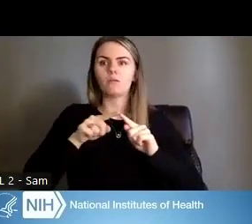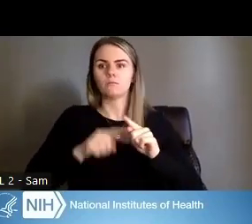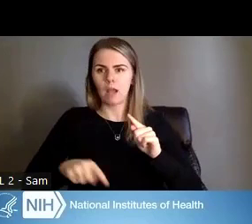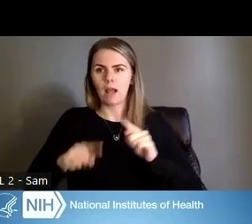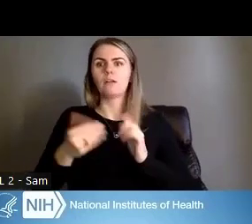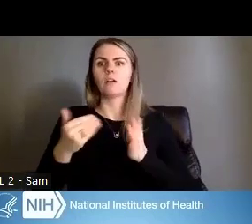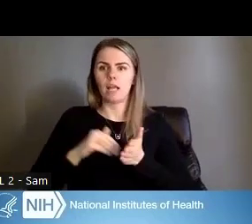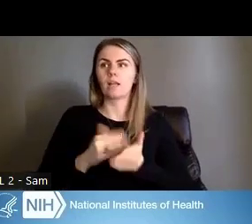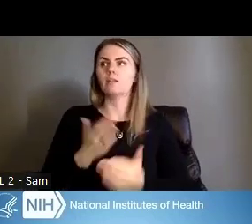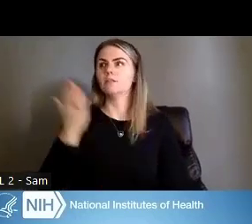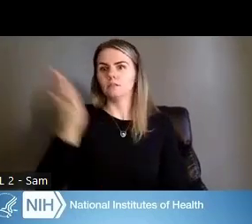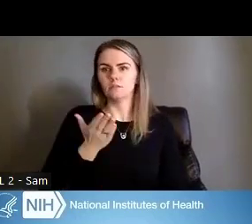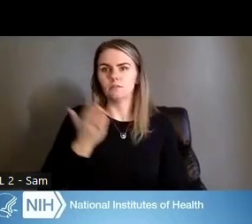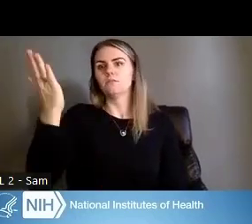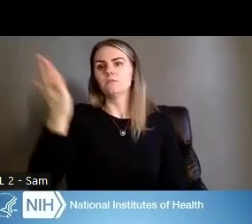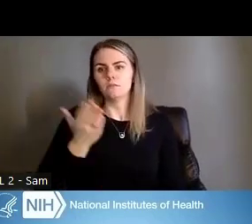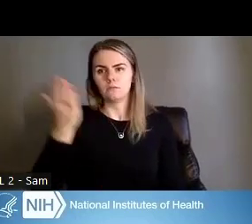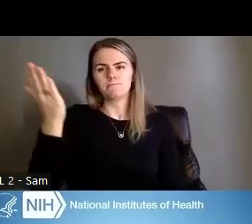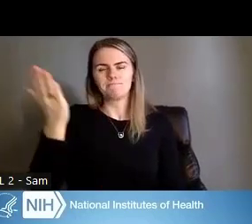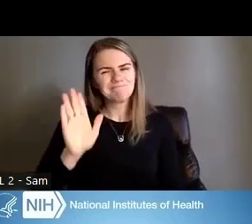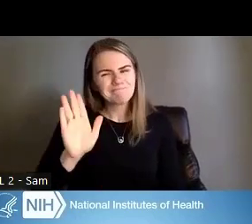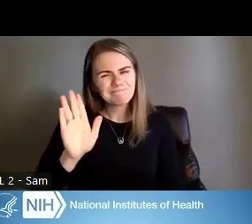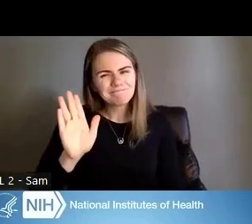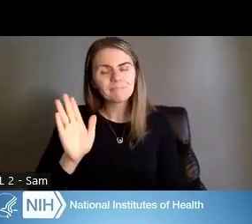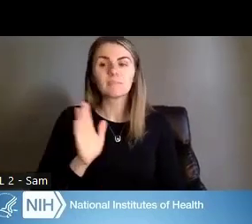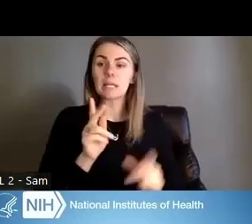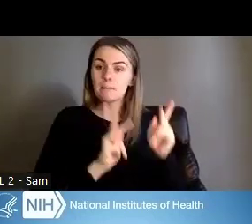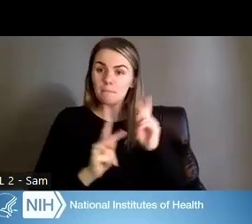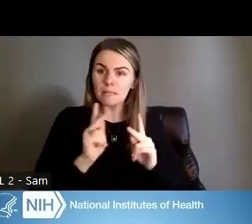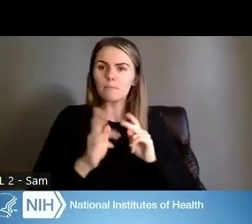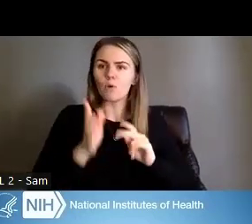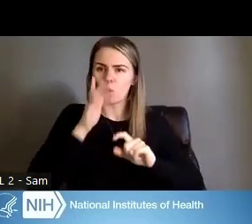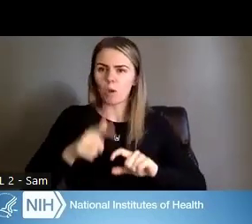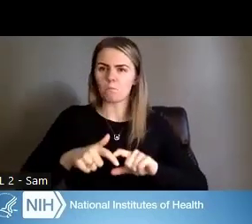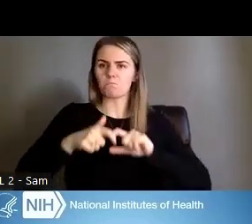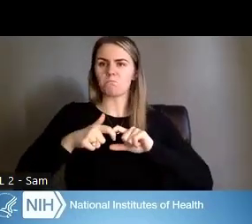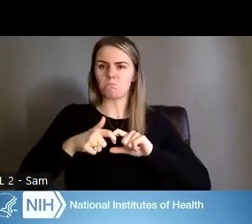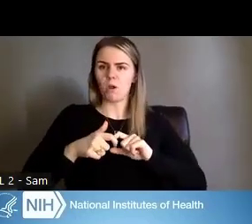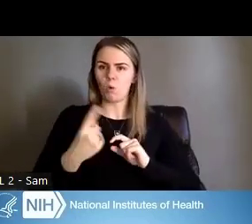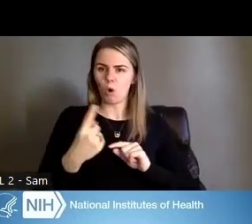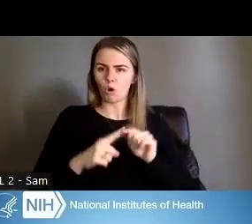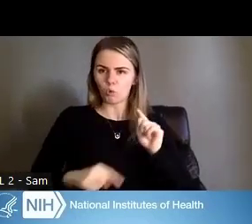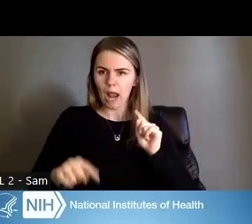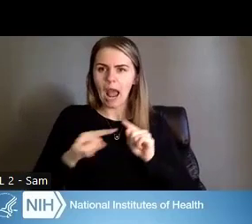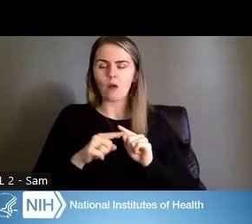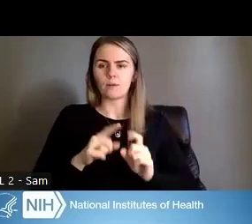and put in one solid proposal a year or two, recognizing that people have different types